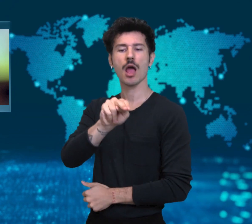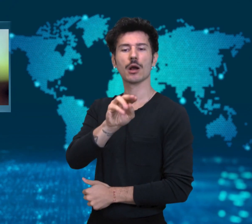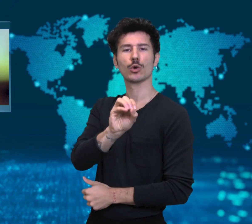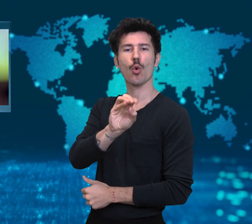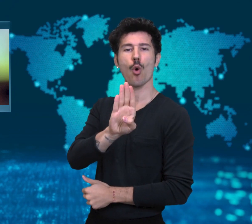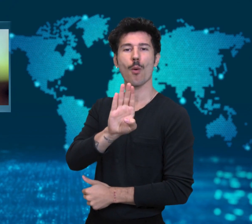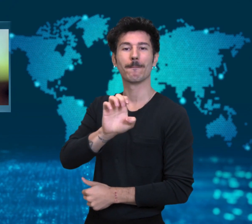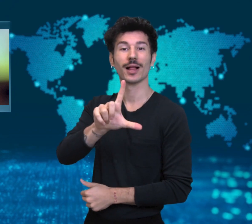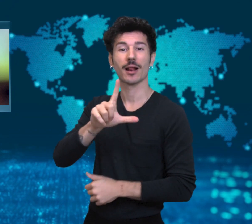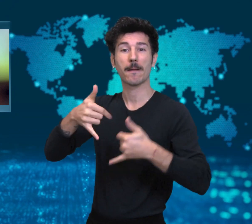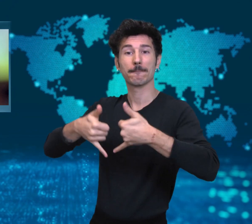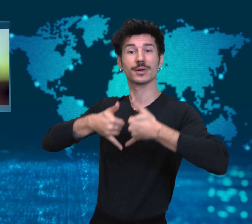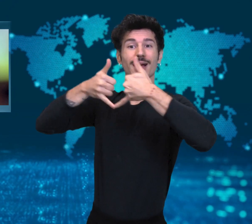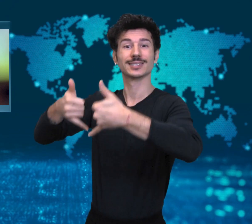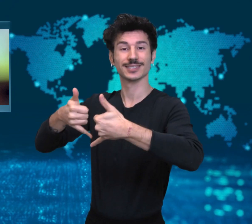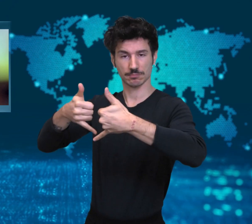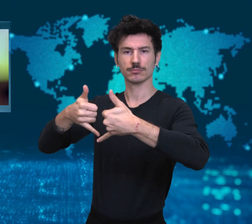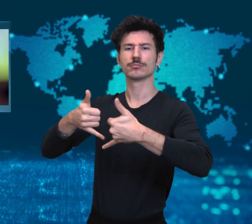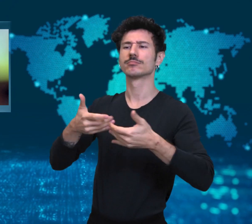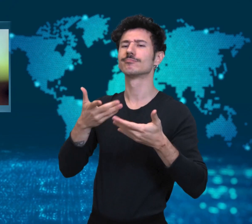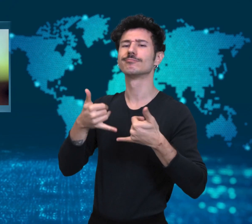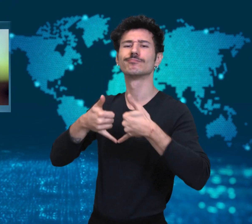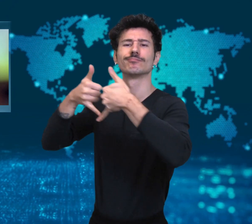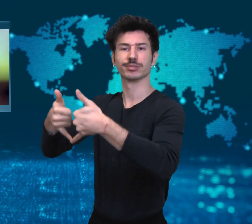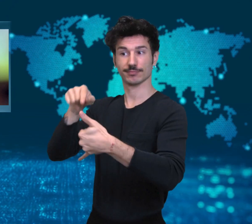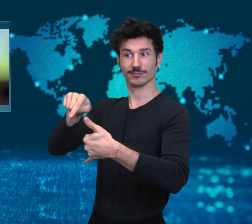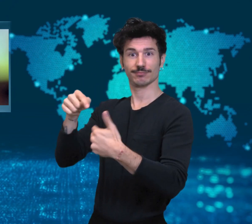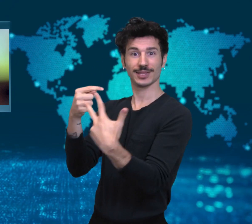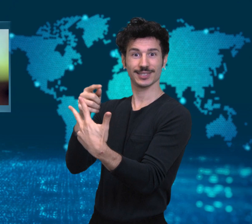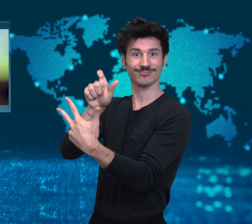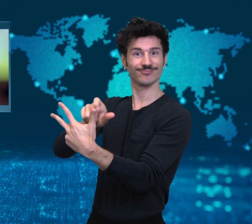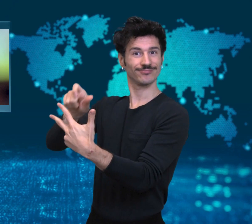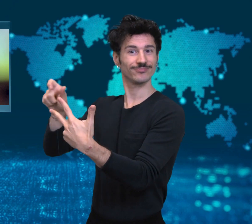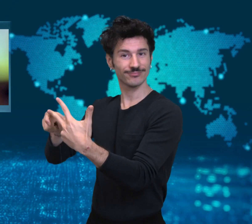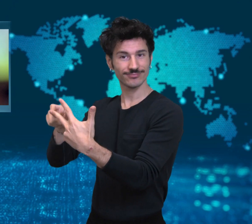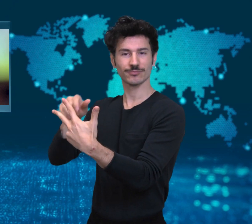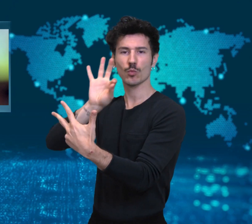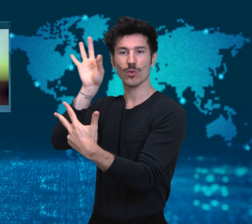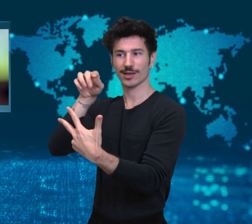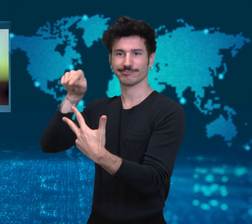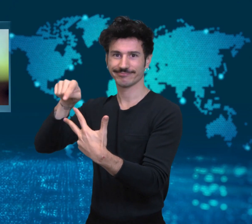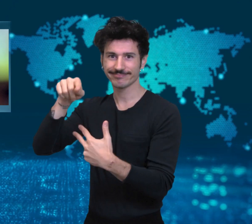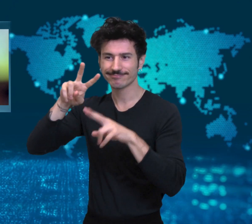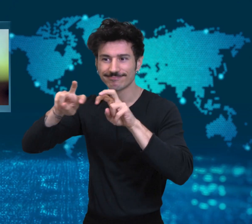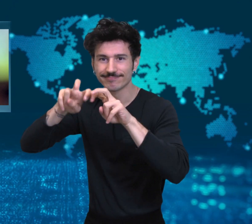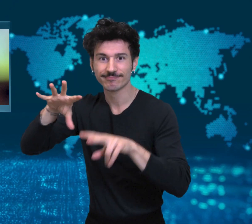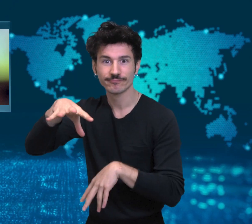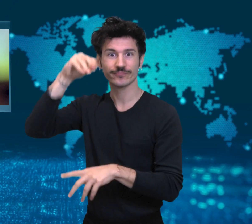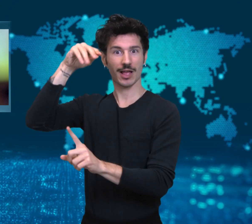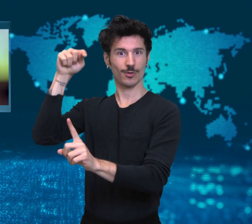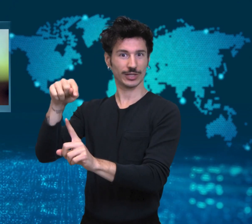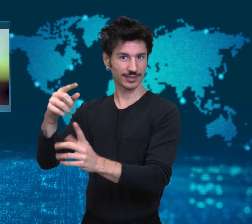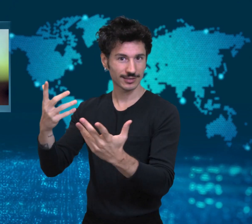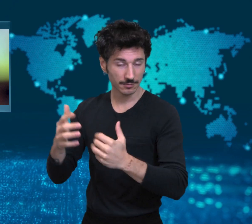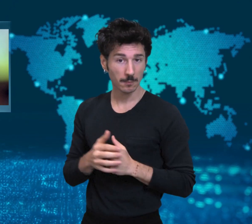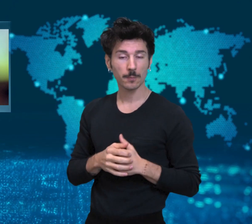The 2020 Nobel Prize was given to the three men for their discovery.